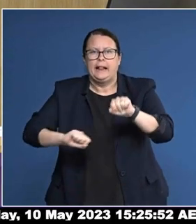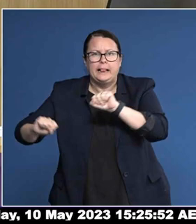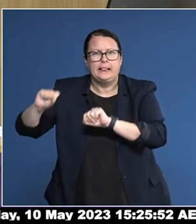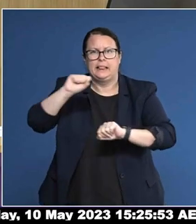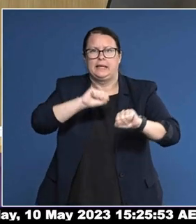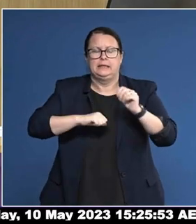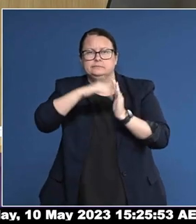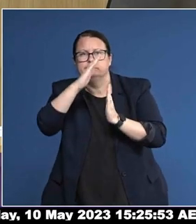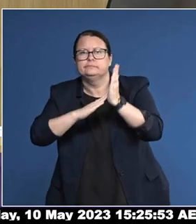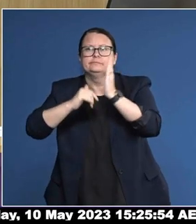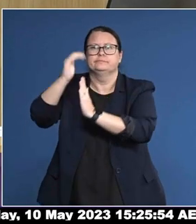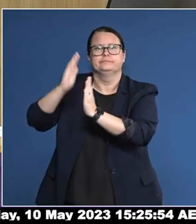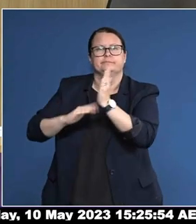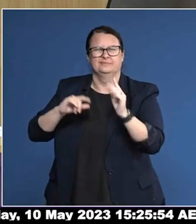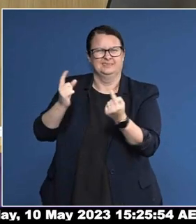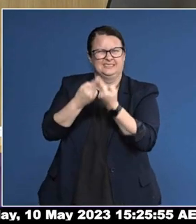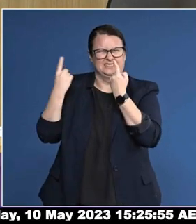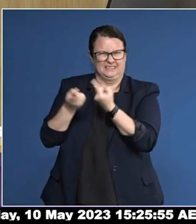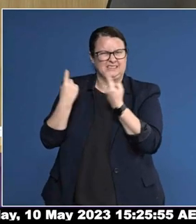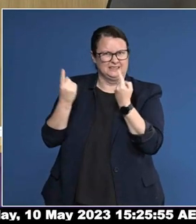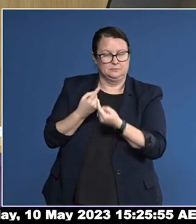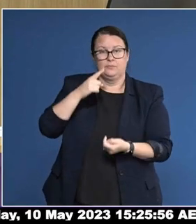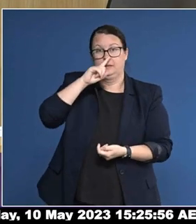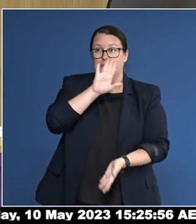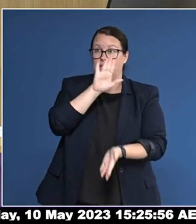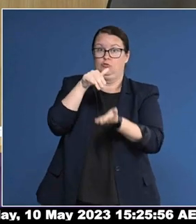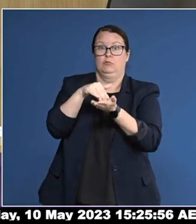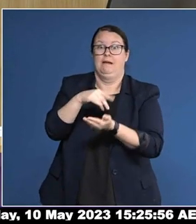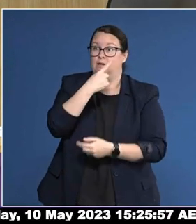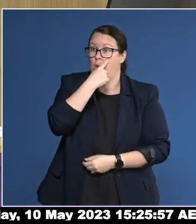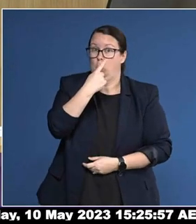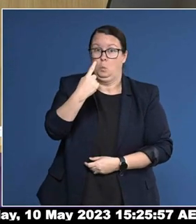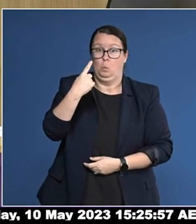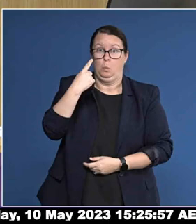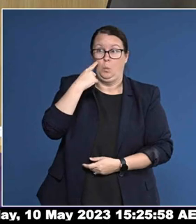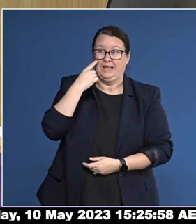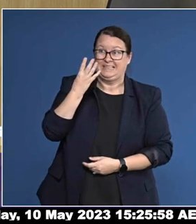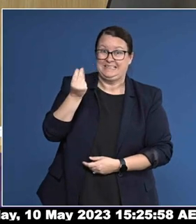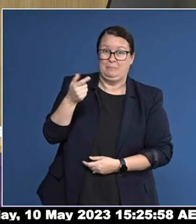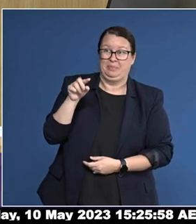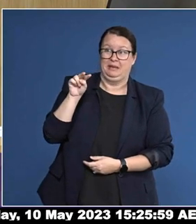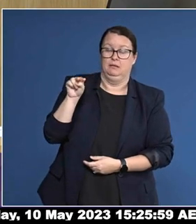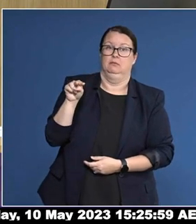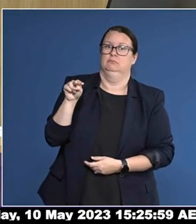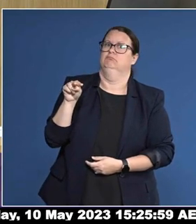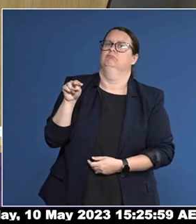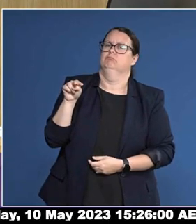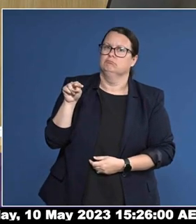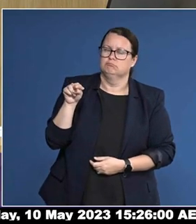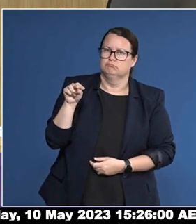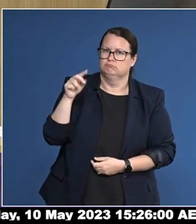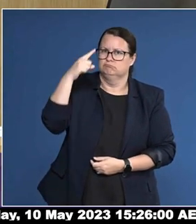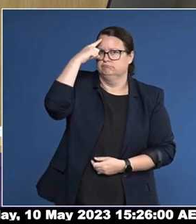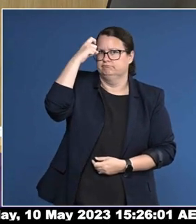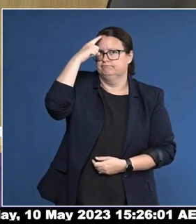maintenance work, if those staff see circumstances that might indicate a child who